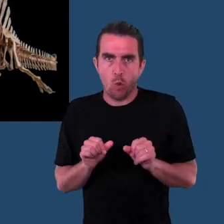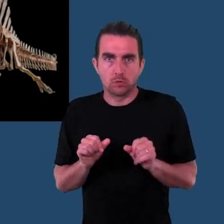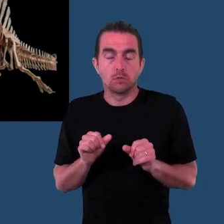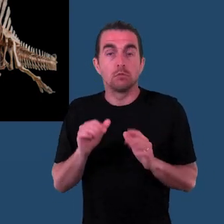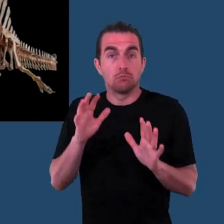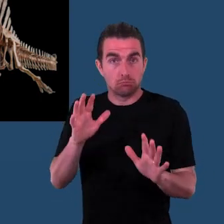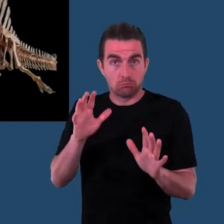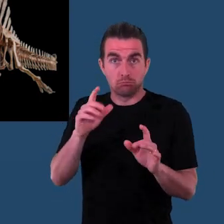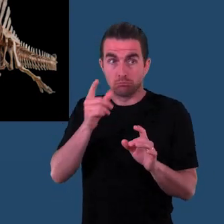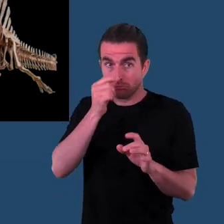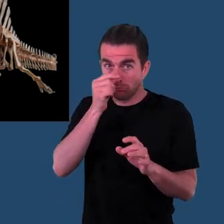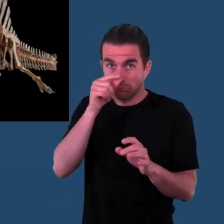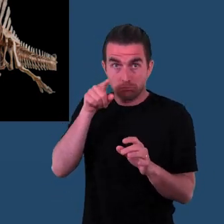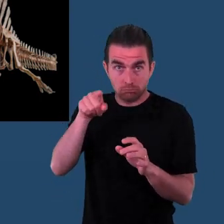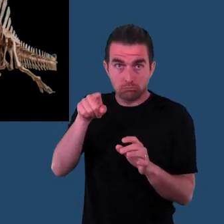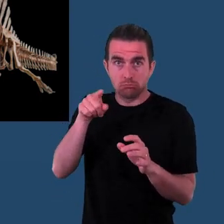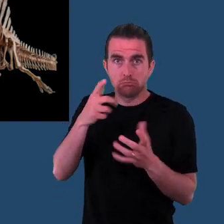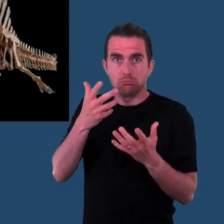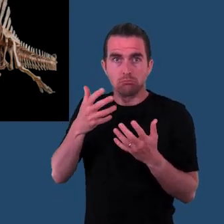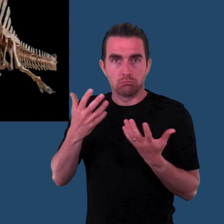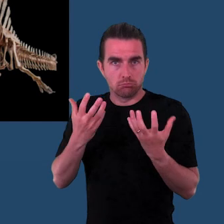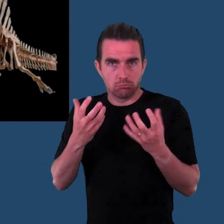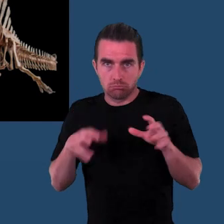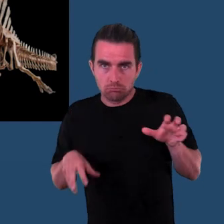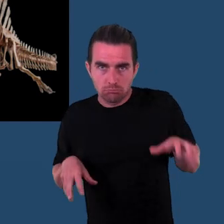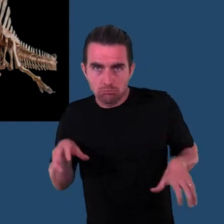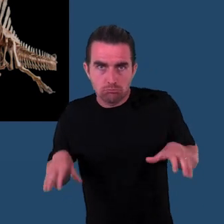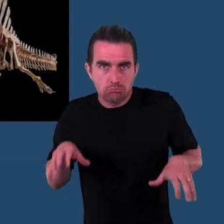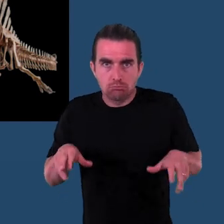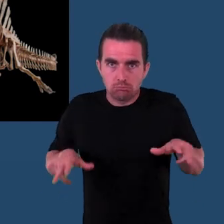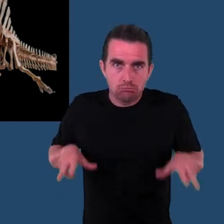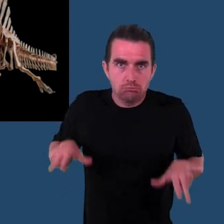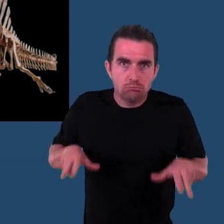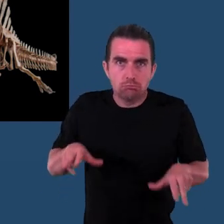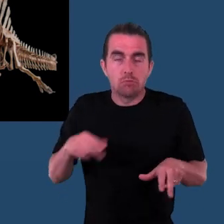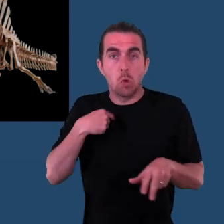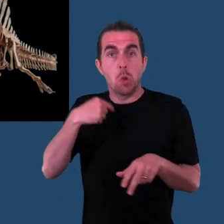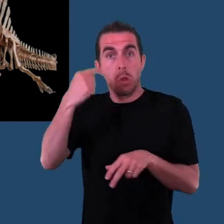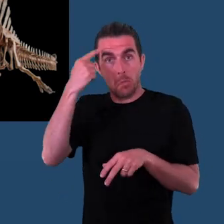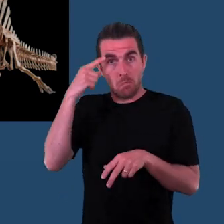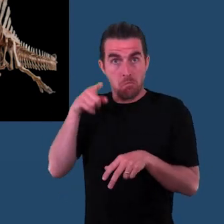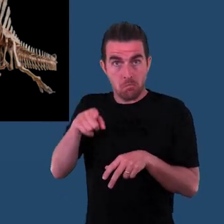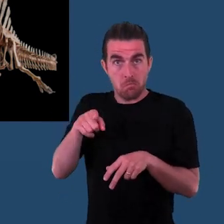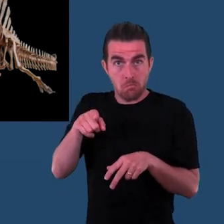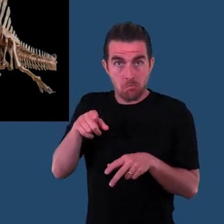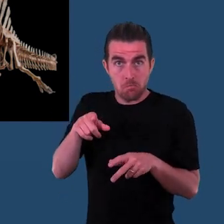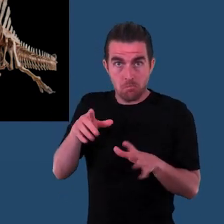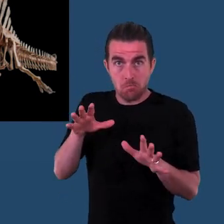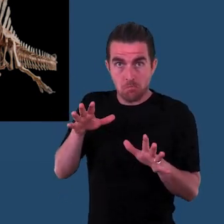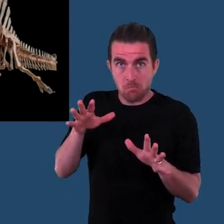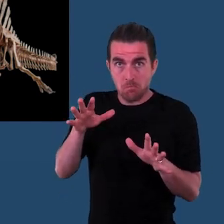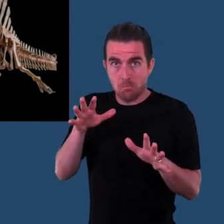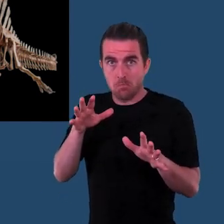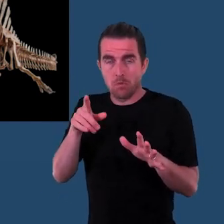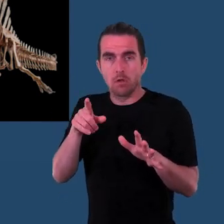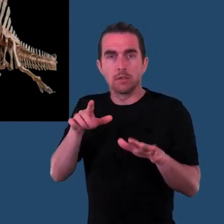But it still has the usual clawed hands and feet. So, I would think of it like